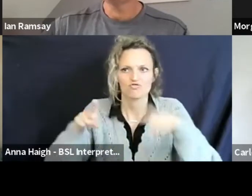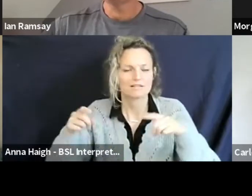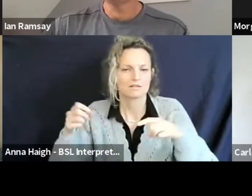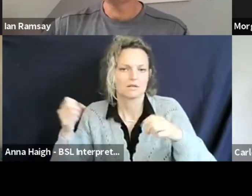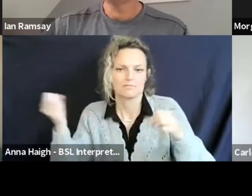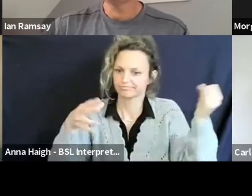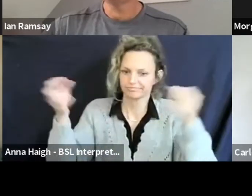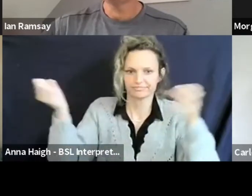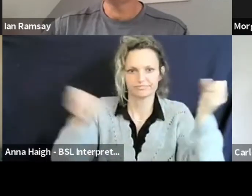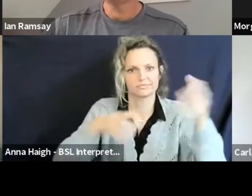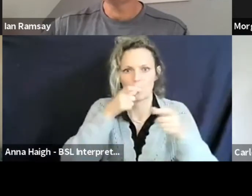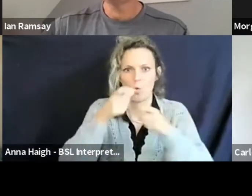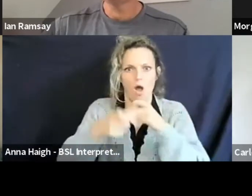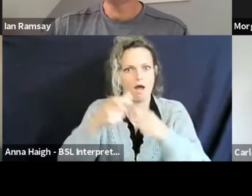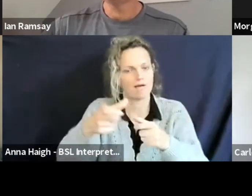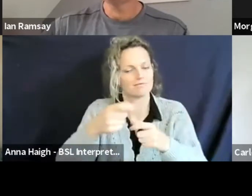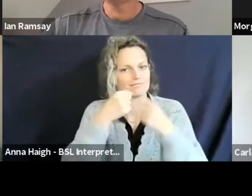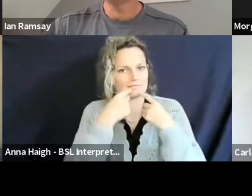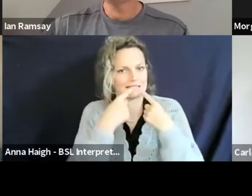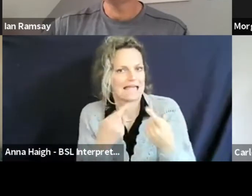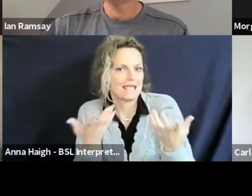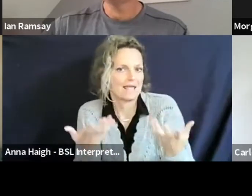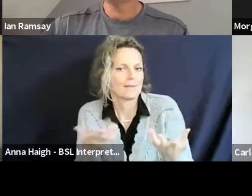We have have development programmes, and we have a member of the apprenticeship lefy, fast-track